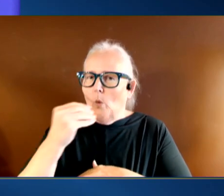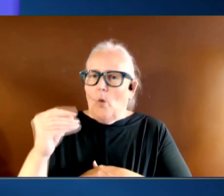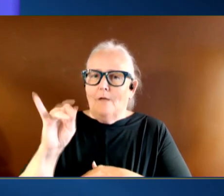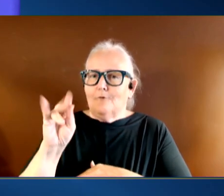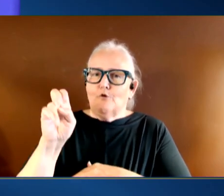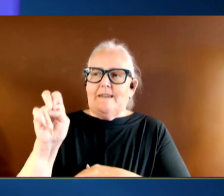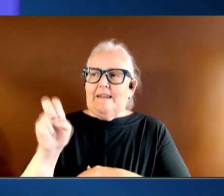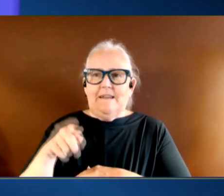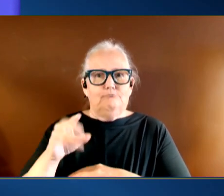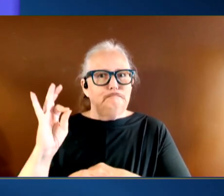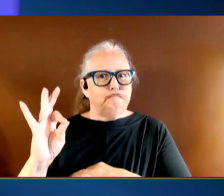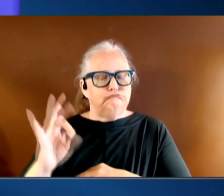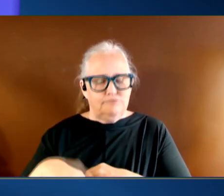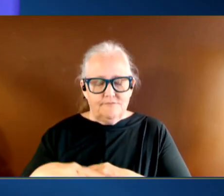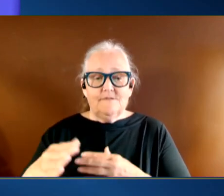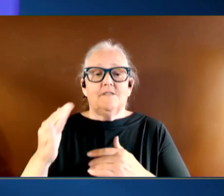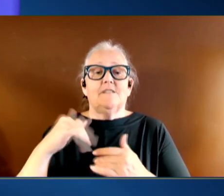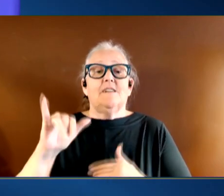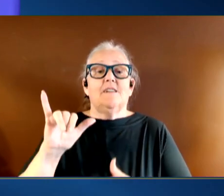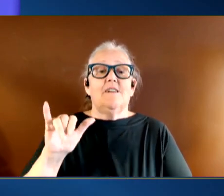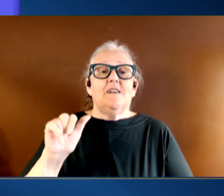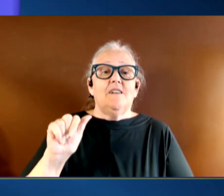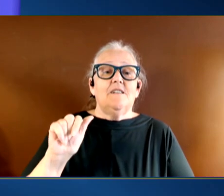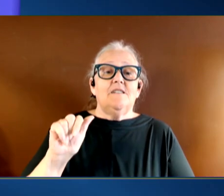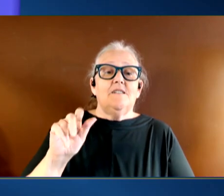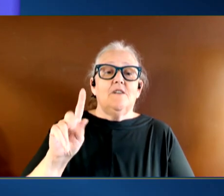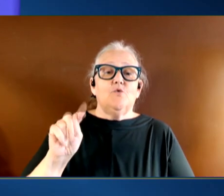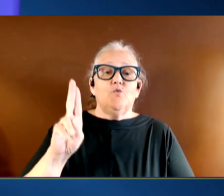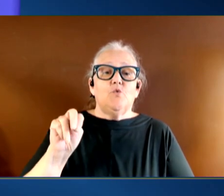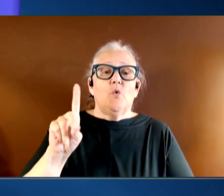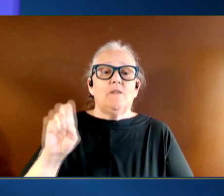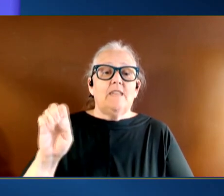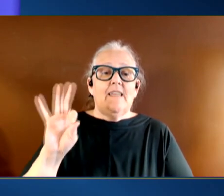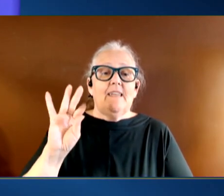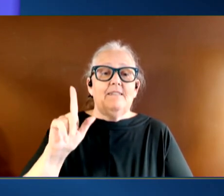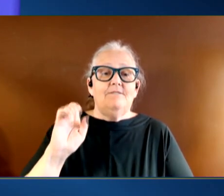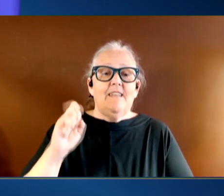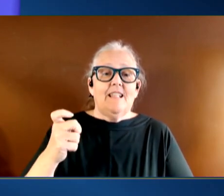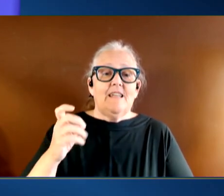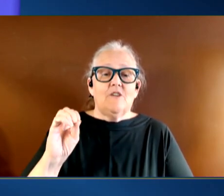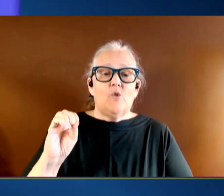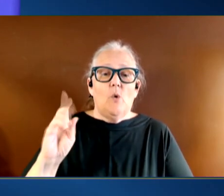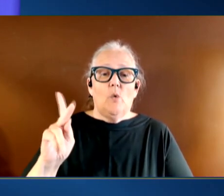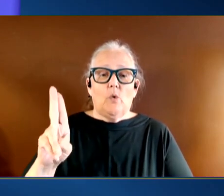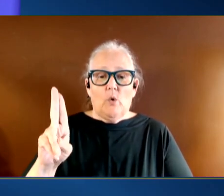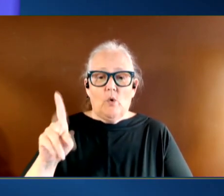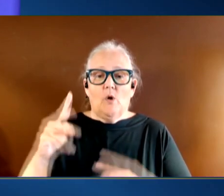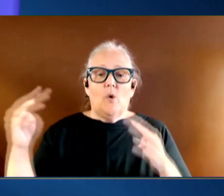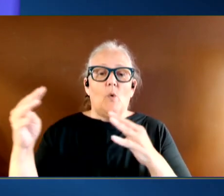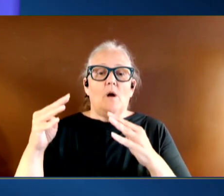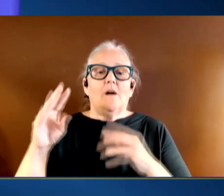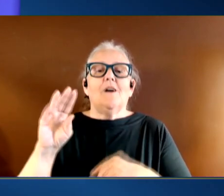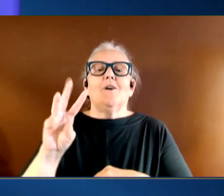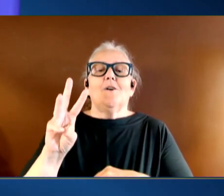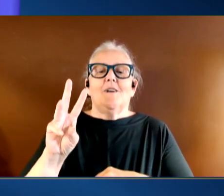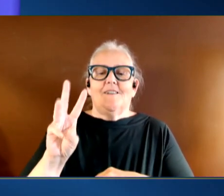her is Yetunde Felix-Ukwu, a warrior transplant survivor and fellow actor from Kansas City,